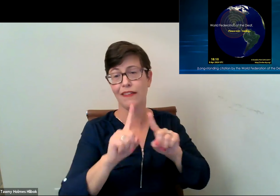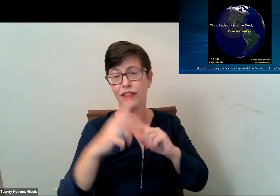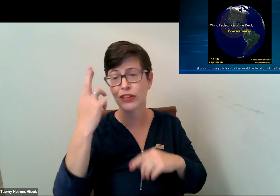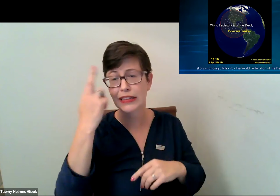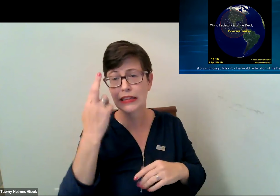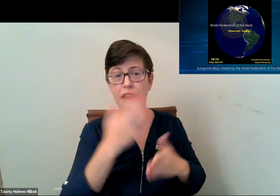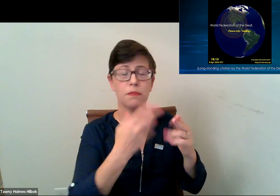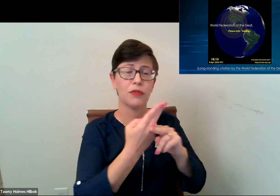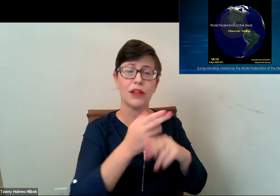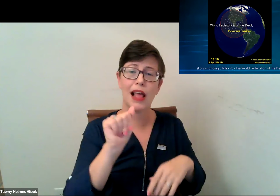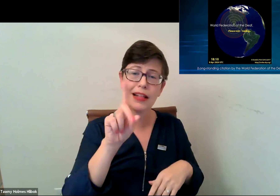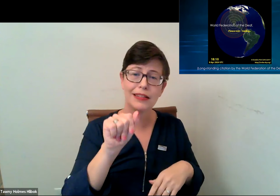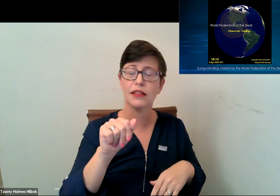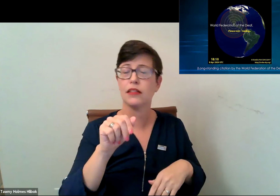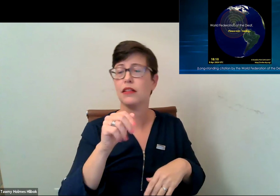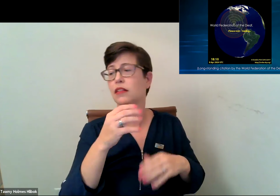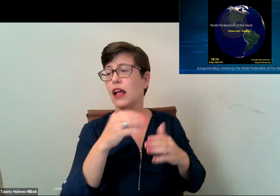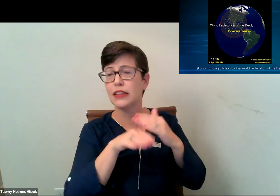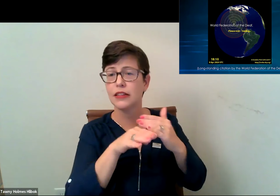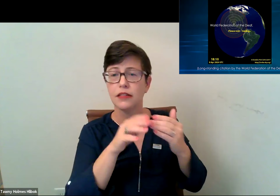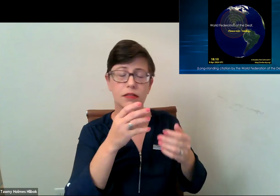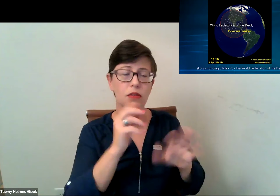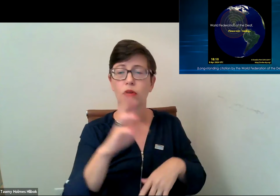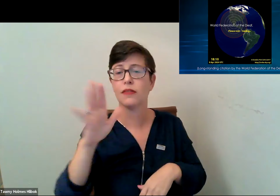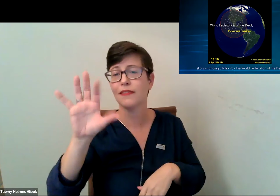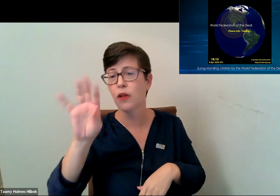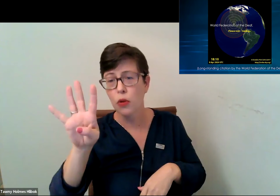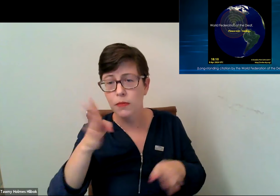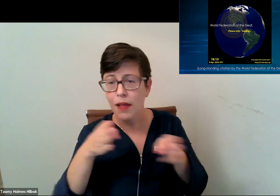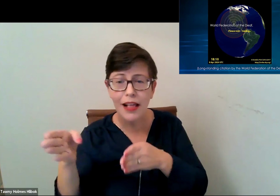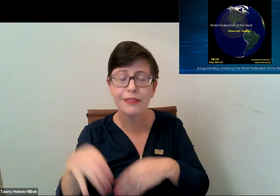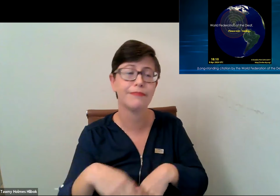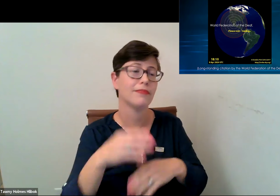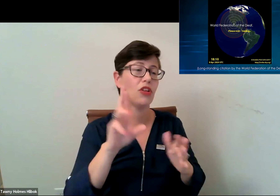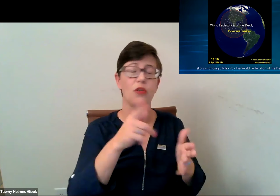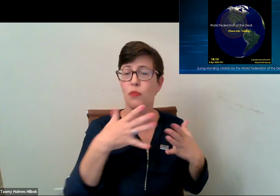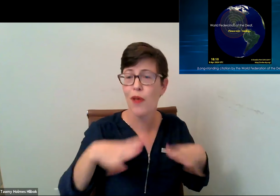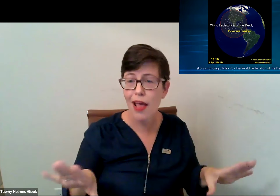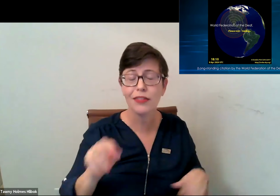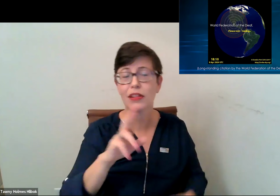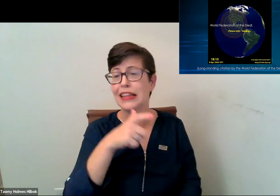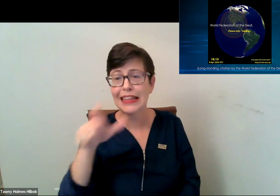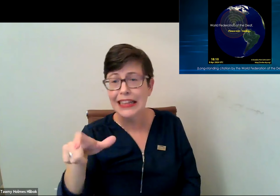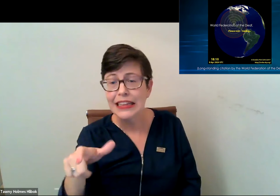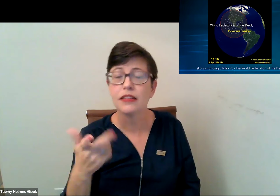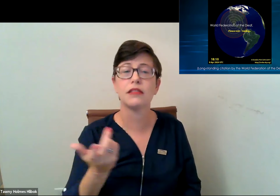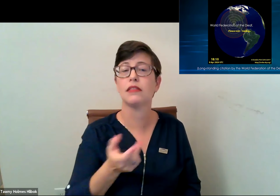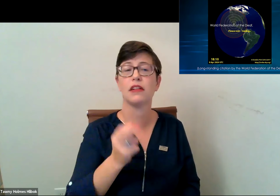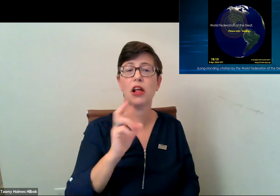the rest do not and for writing reasons we have Ada we have set your Bible for.